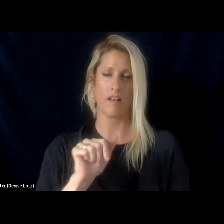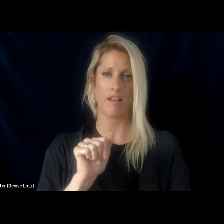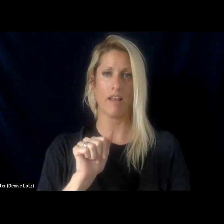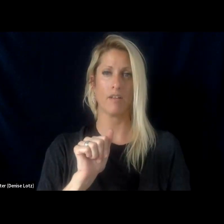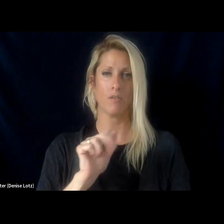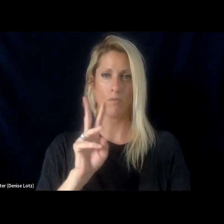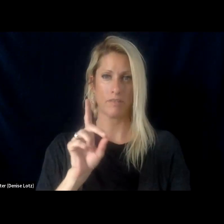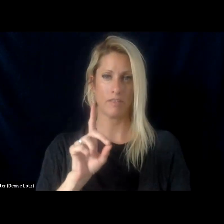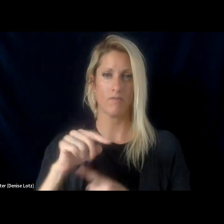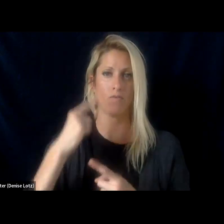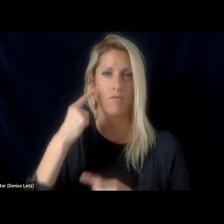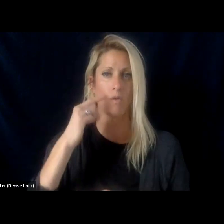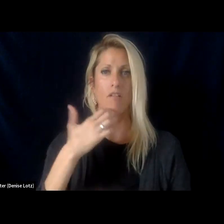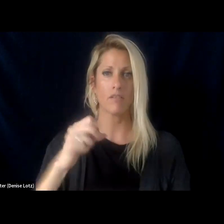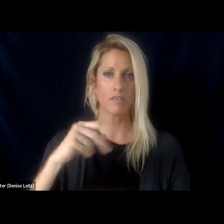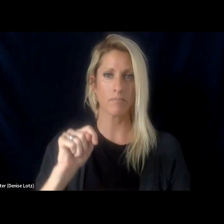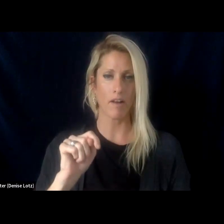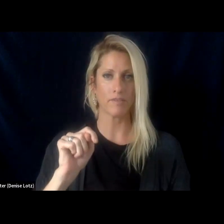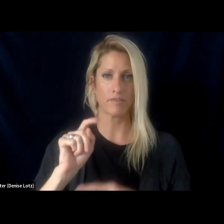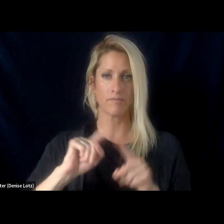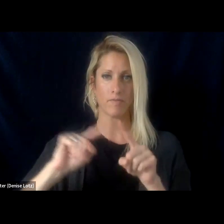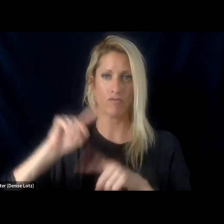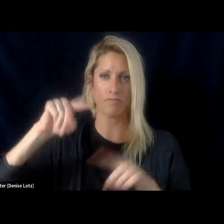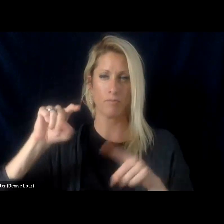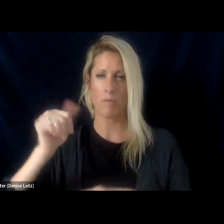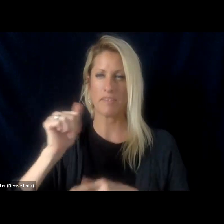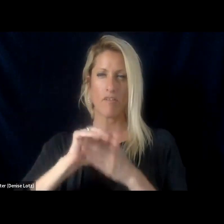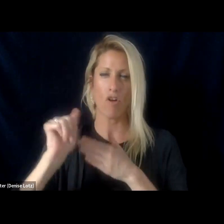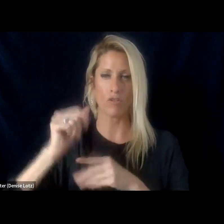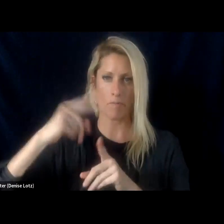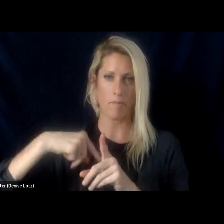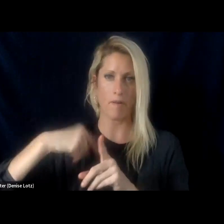hotspots that were very affordable around $10 a month offering, and so that helped us